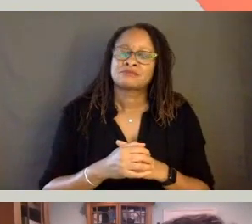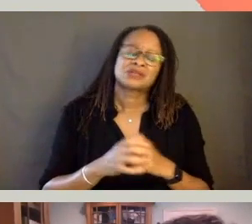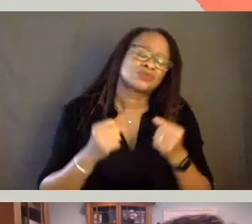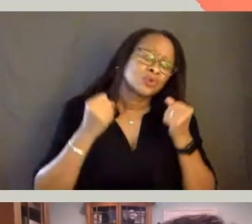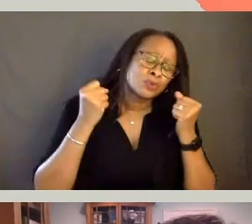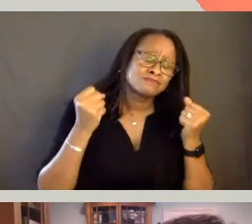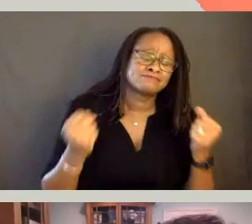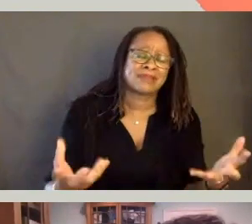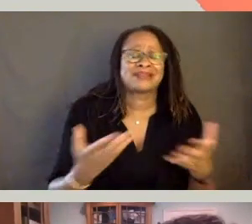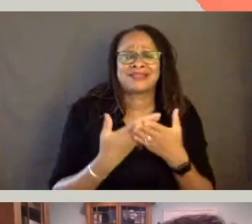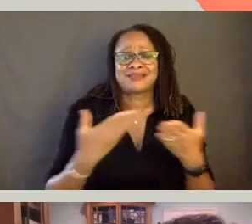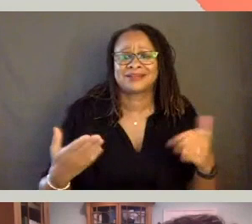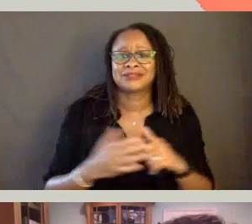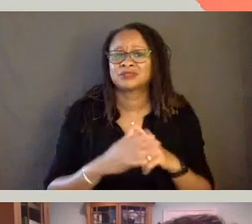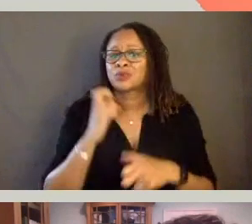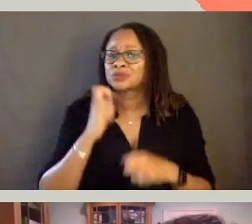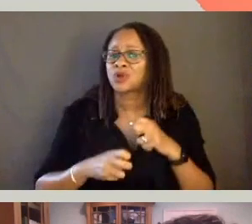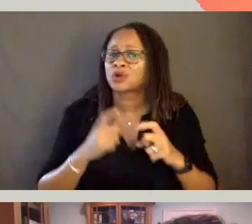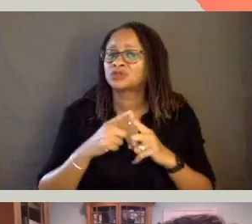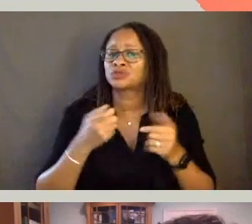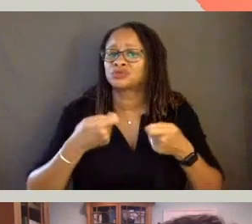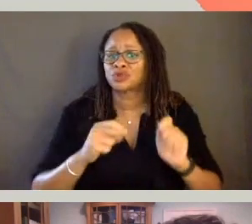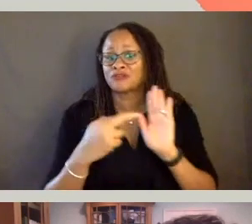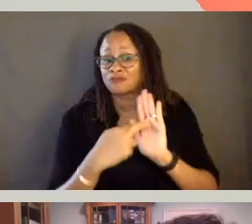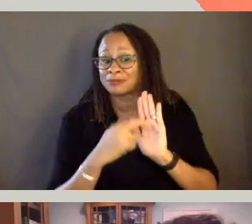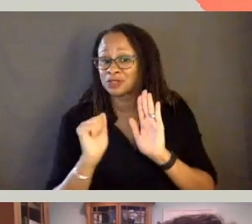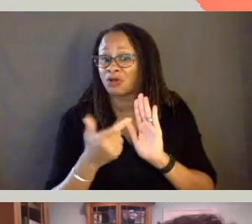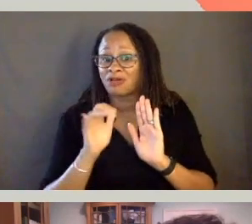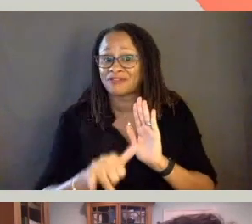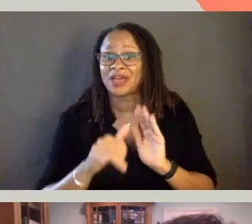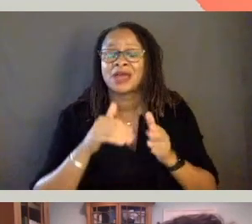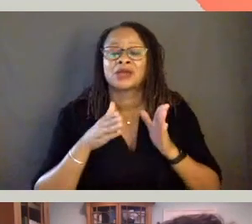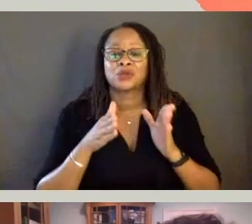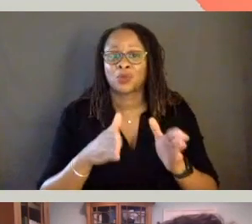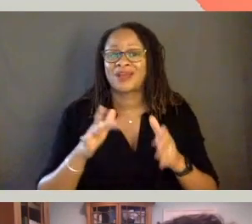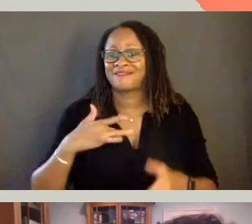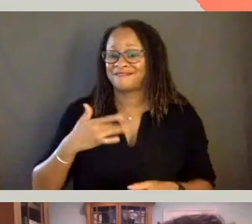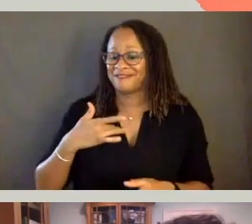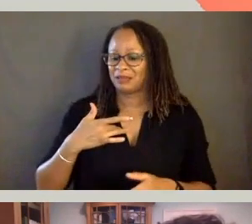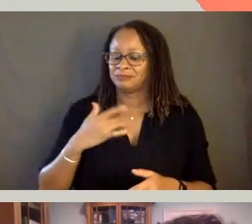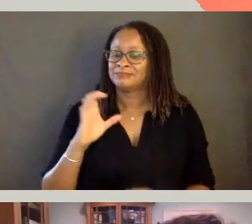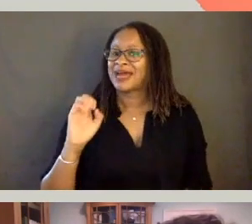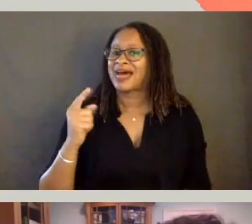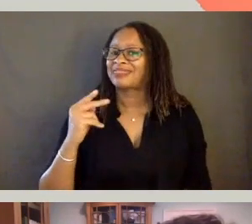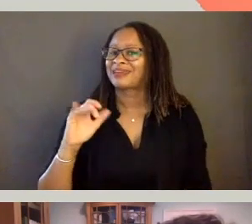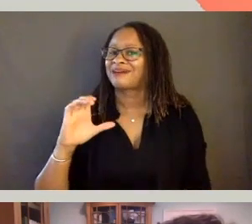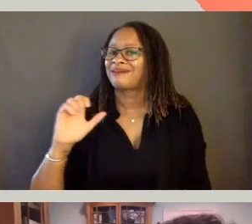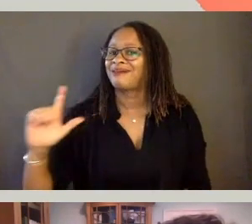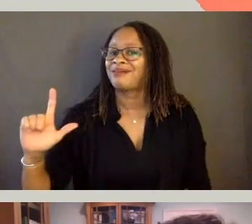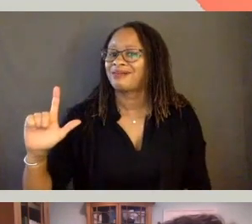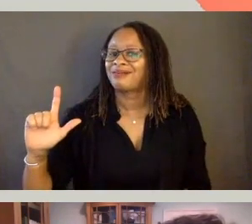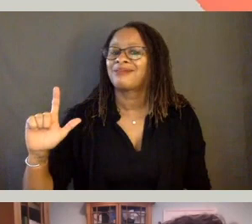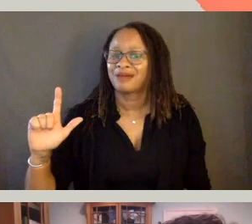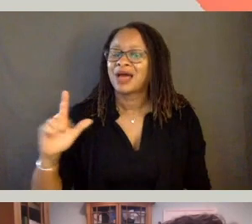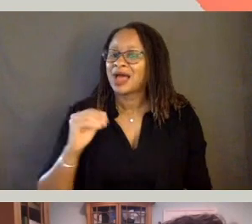And so it was just hard to try to represent all of that in a way that felt ethical into to what they were doing.